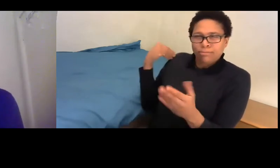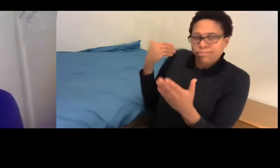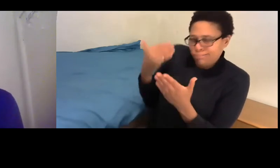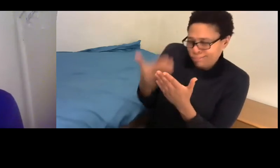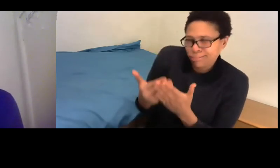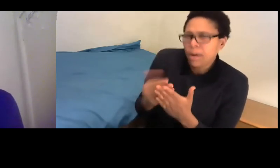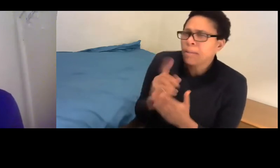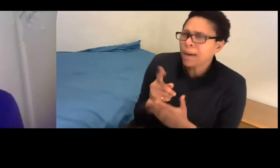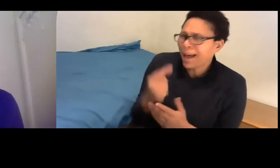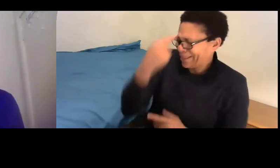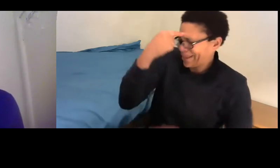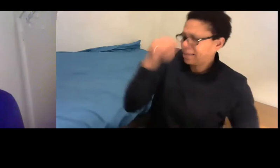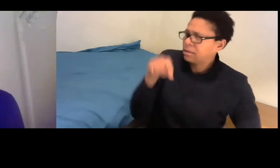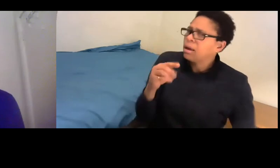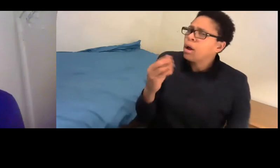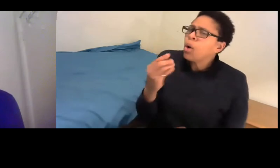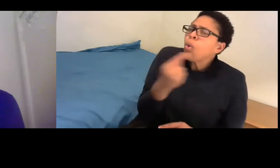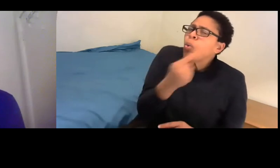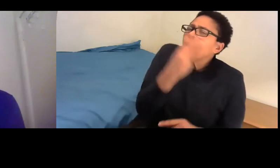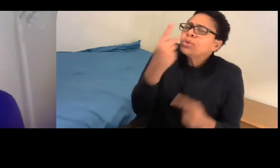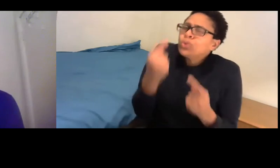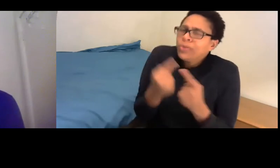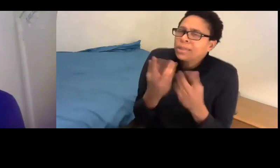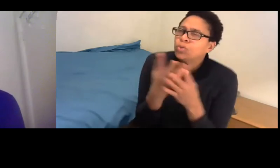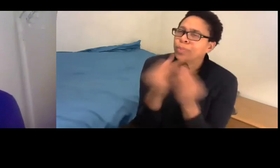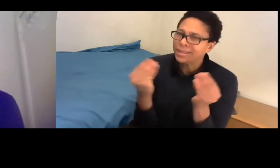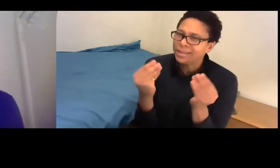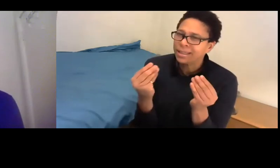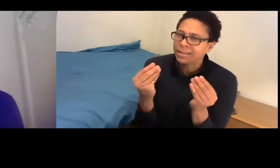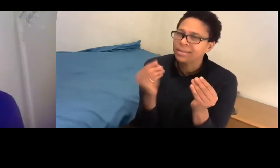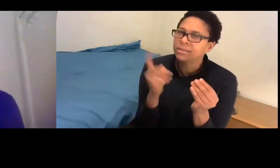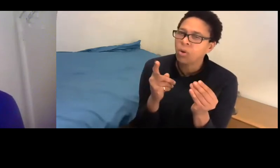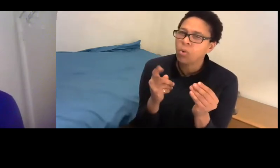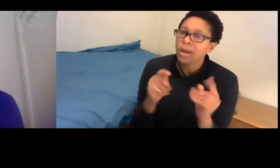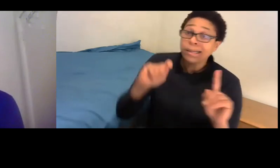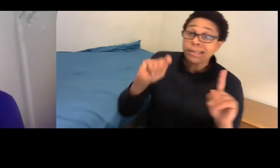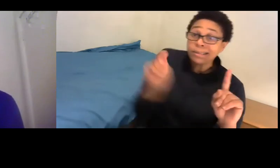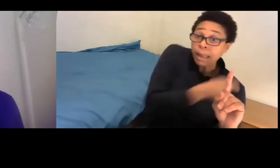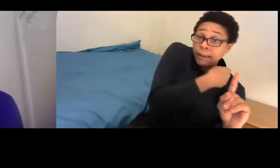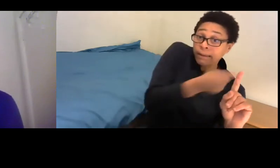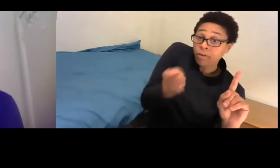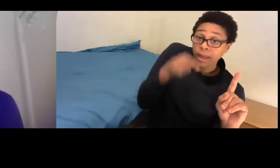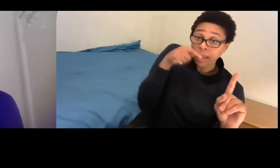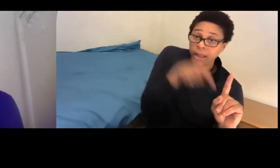is this idea of socio economic status and class. So slavery, how did the institution of slavery